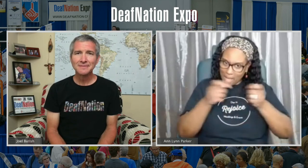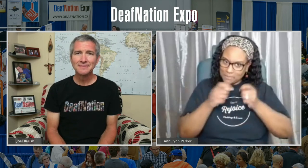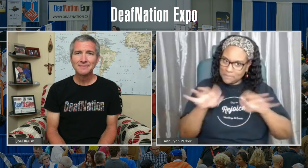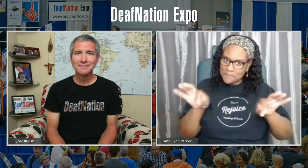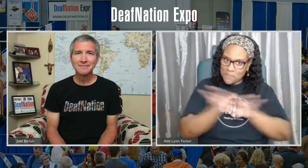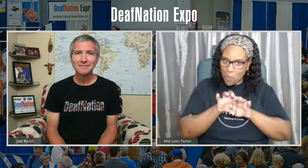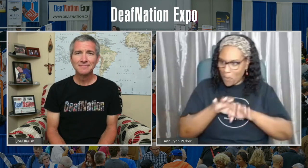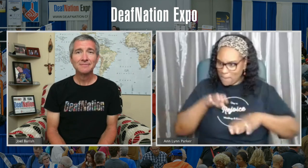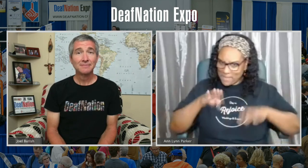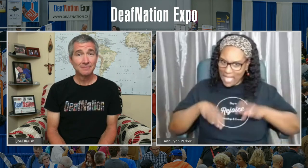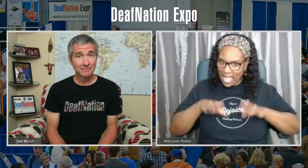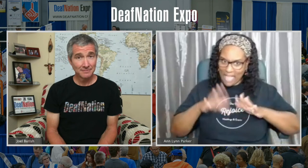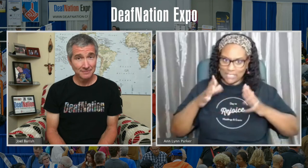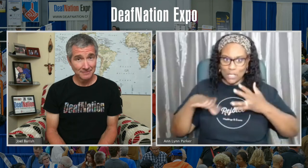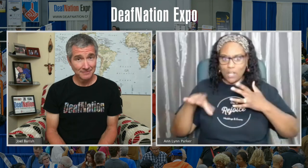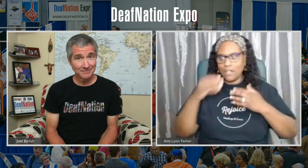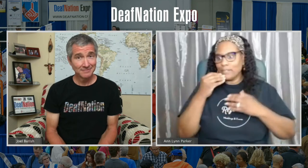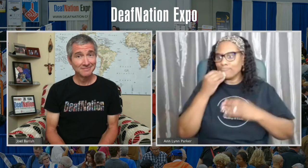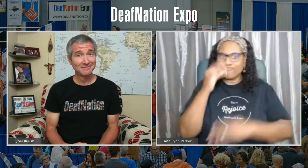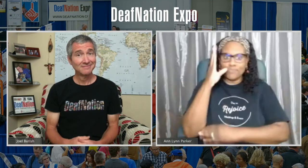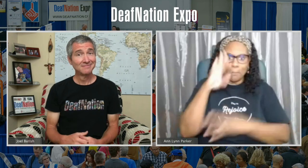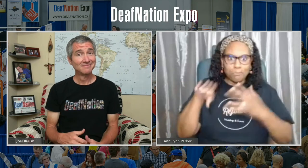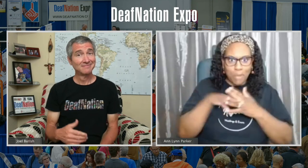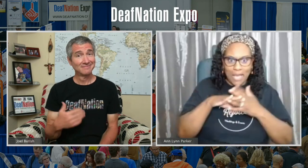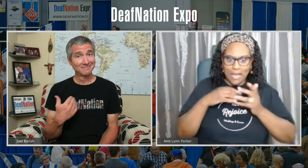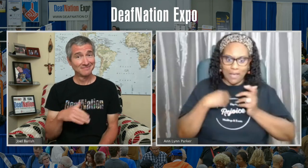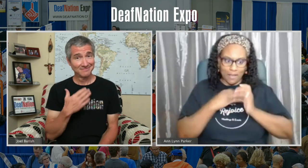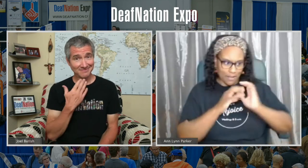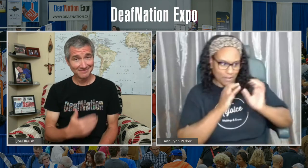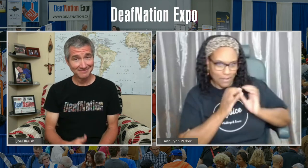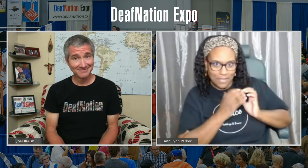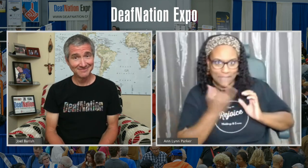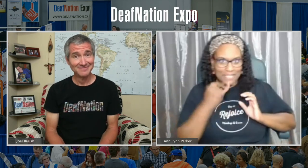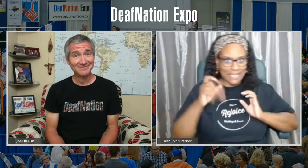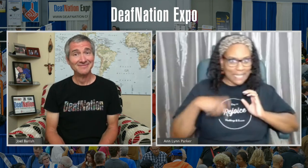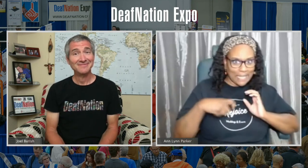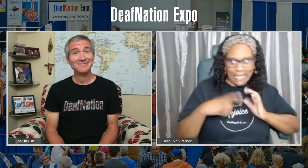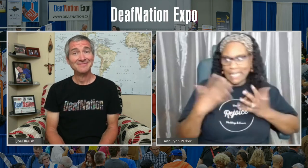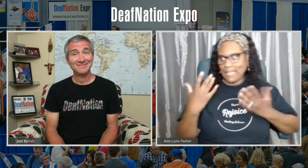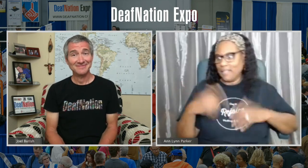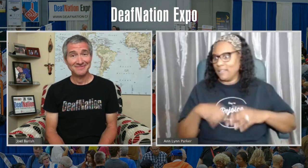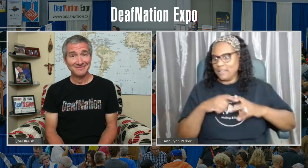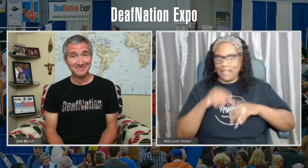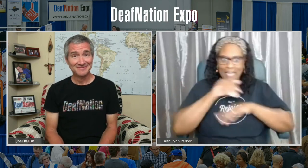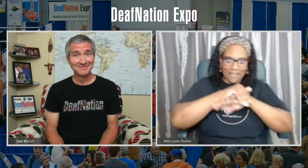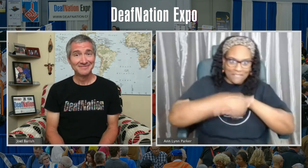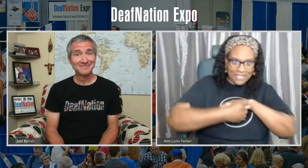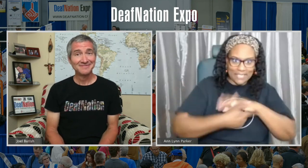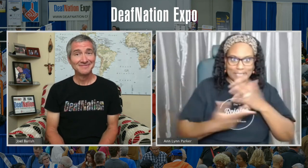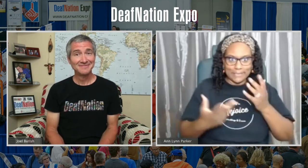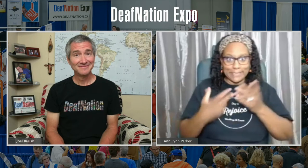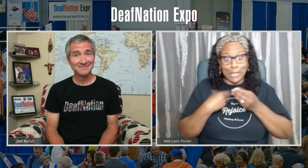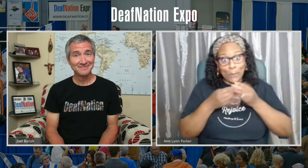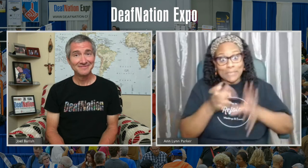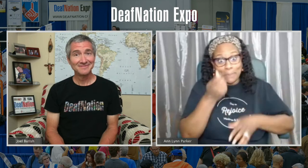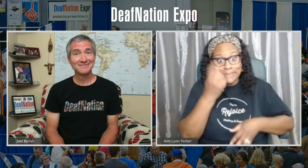Time management is important, to balance my meal breaks, communicate if needed, evenings…